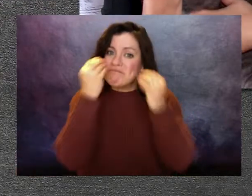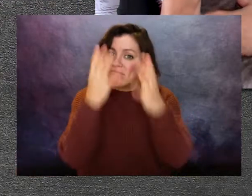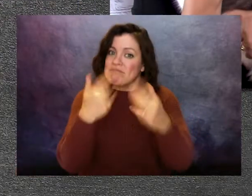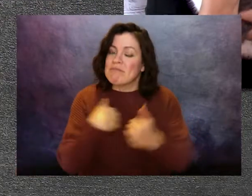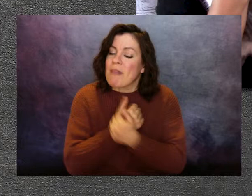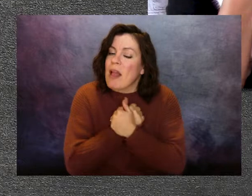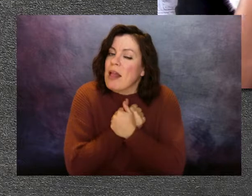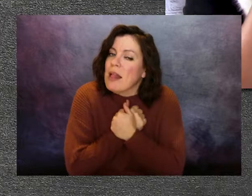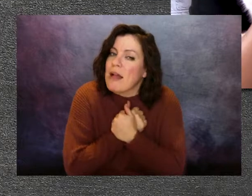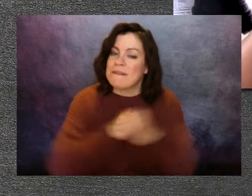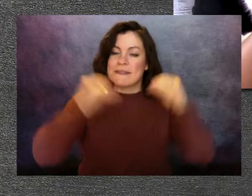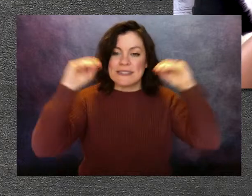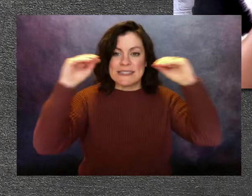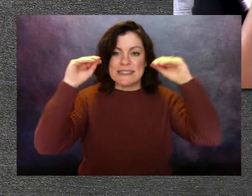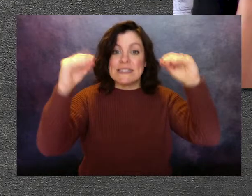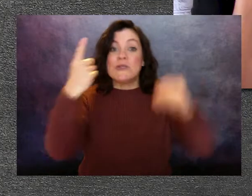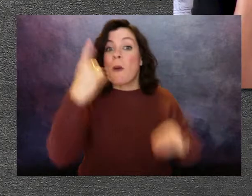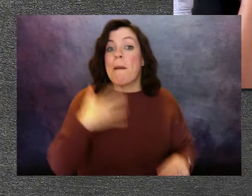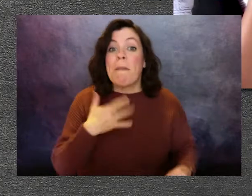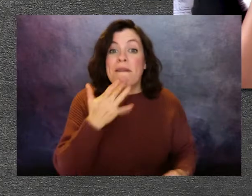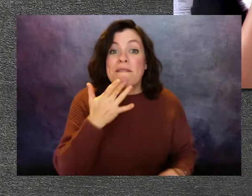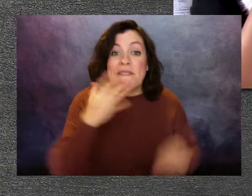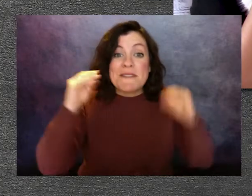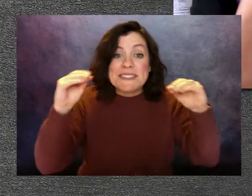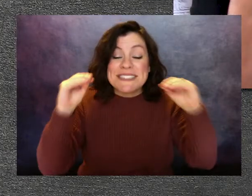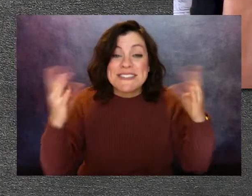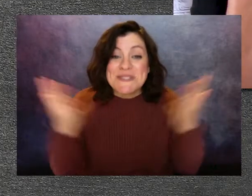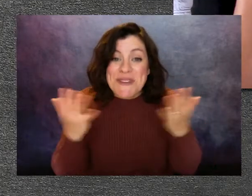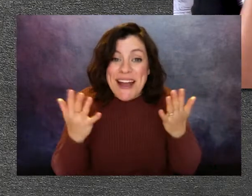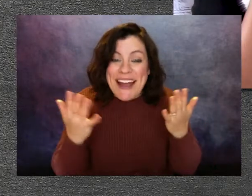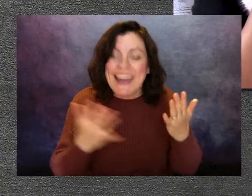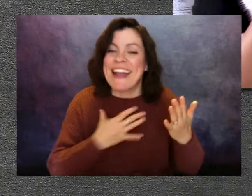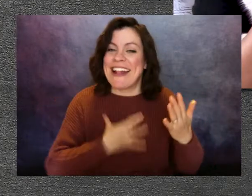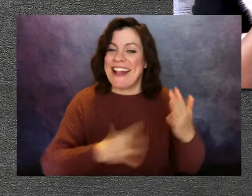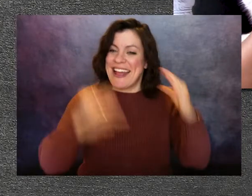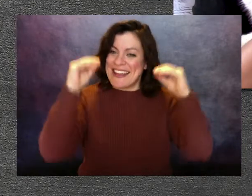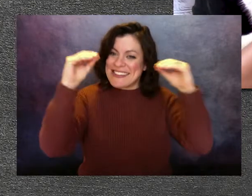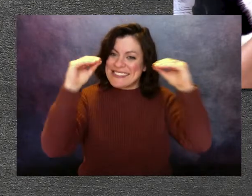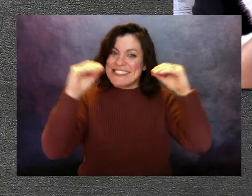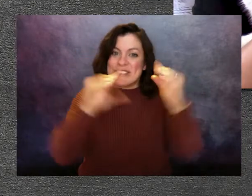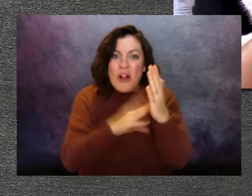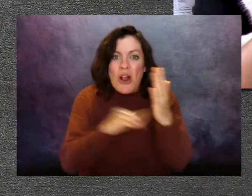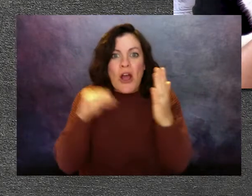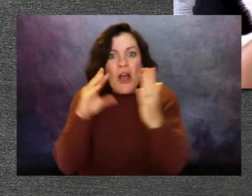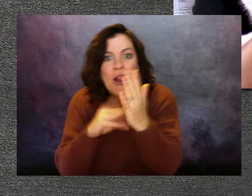And one thing I love about teaching is learning about animals together.